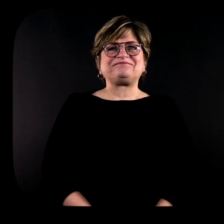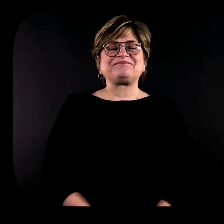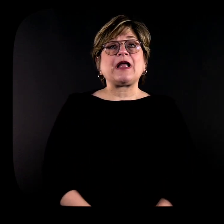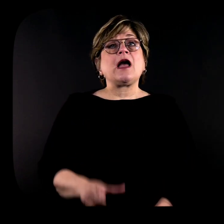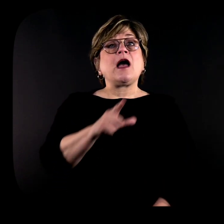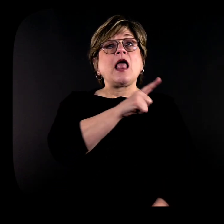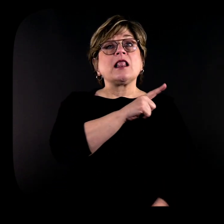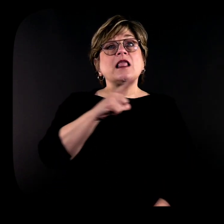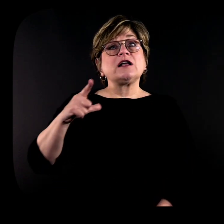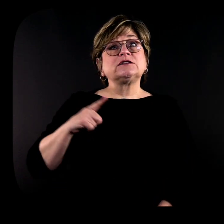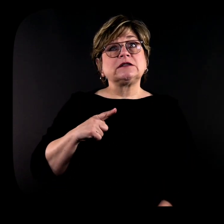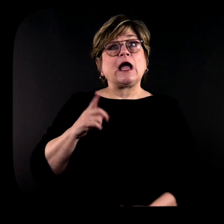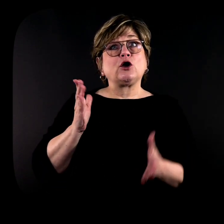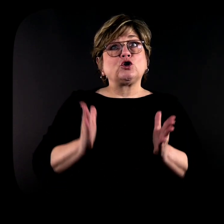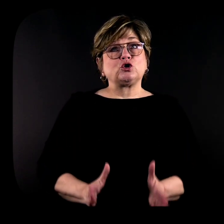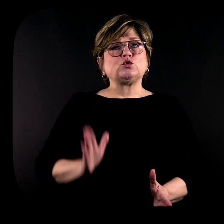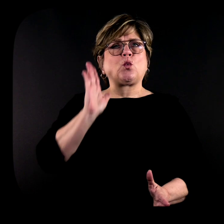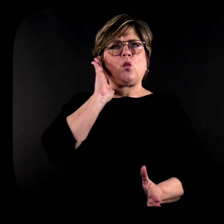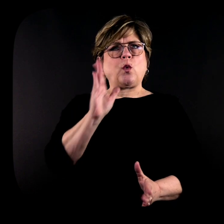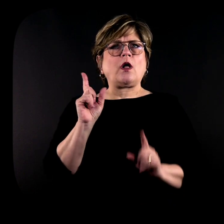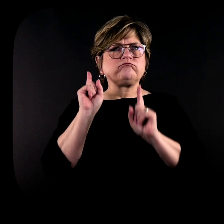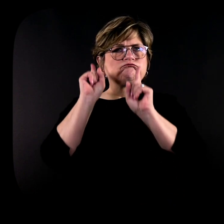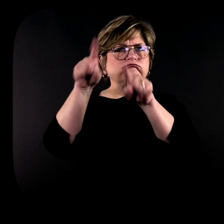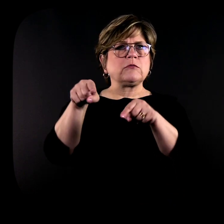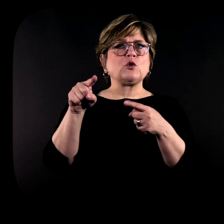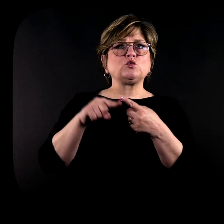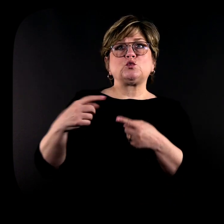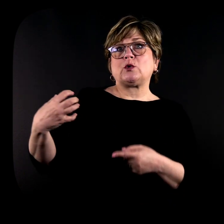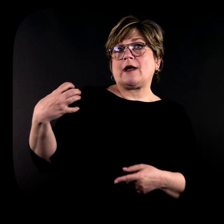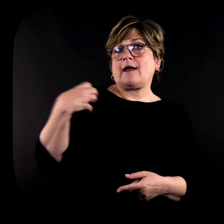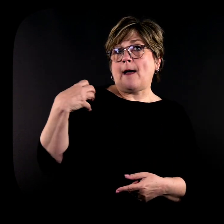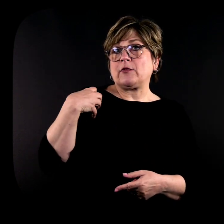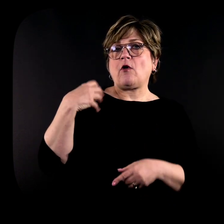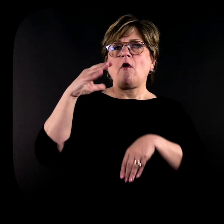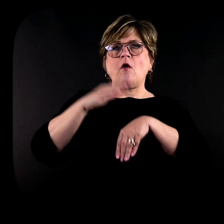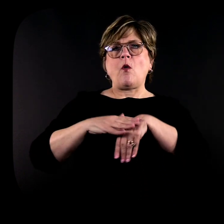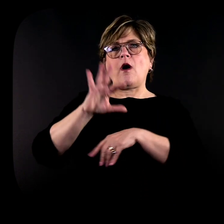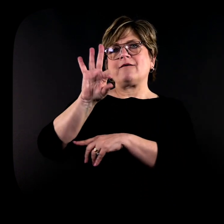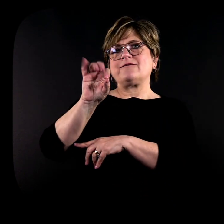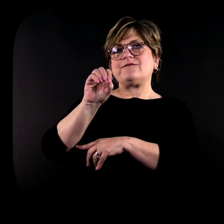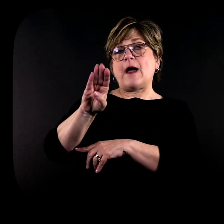Legislators will return to the Capitol on February 17.